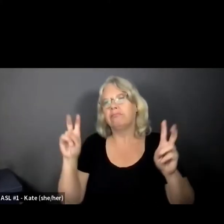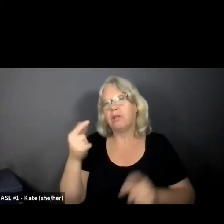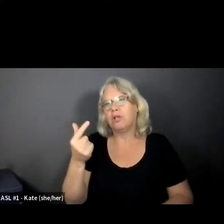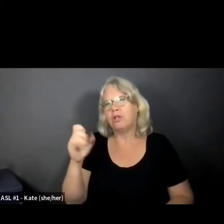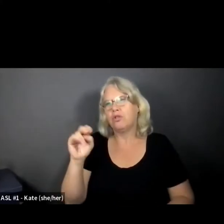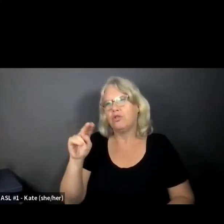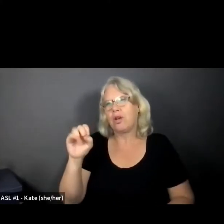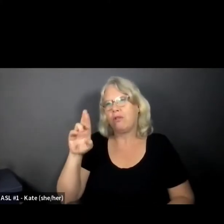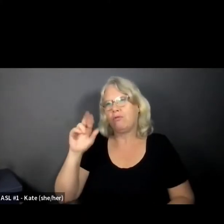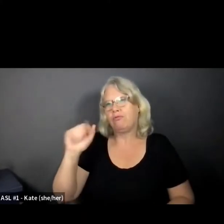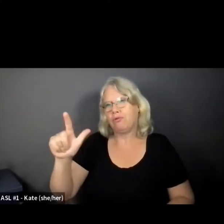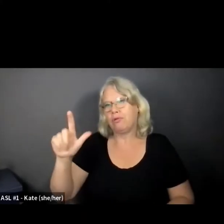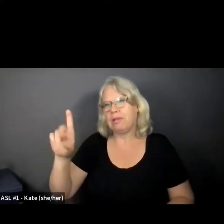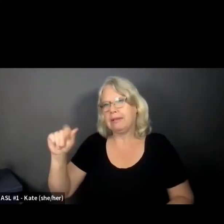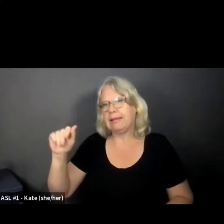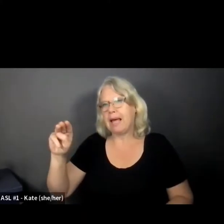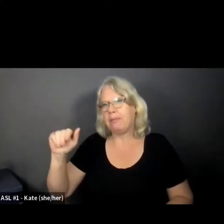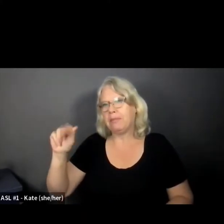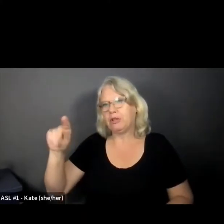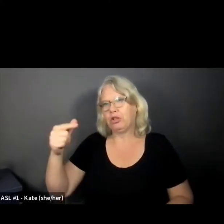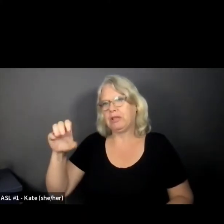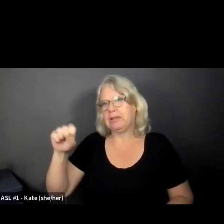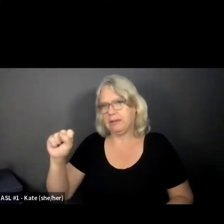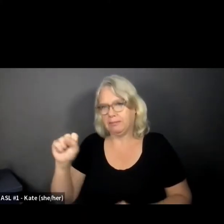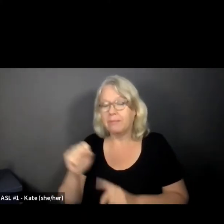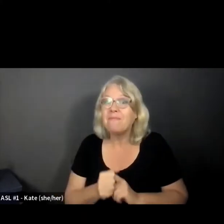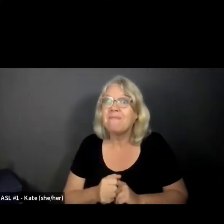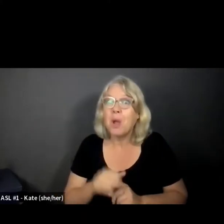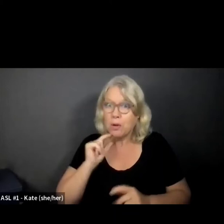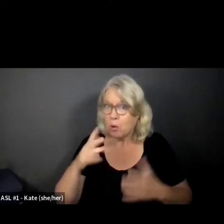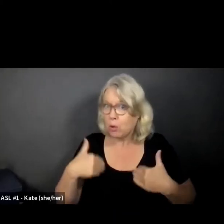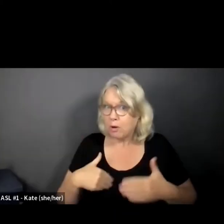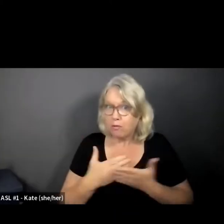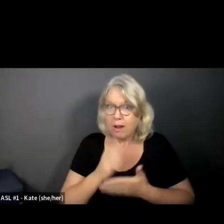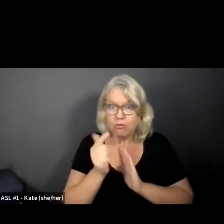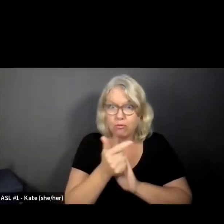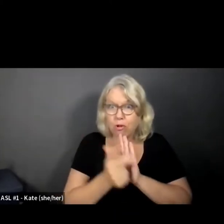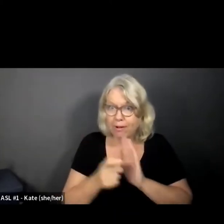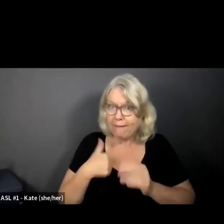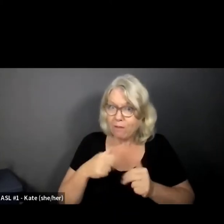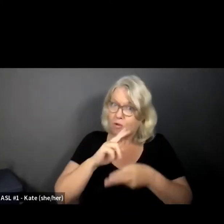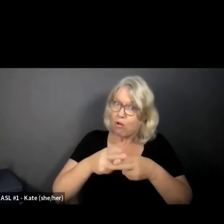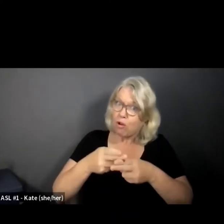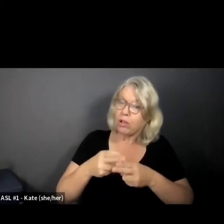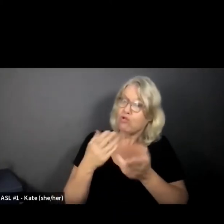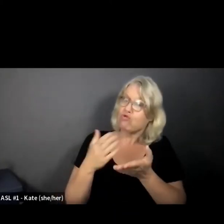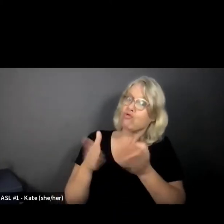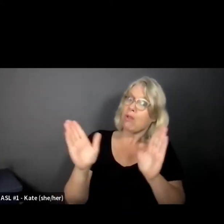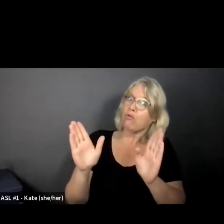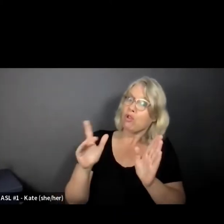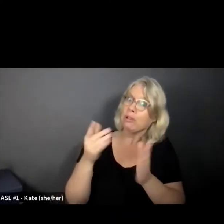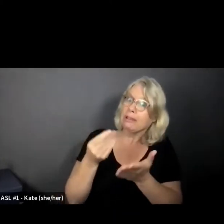IN HUMAN RIGHTS LAW, AWARDS TITLED GENERAL DAMAGES REPRESENT COMPENSATION FOR EMOTIONAL